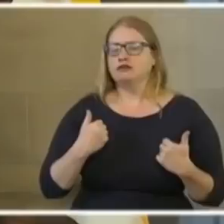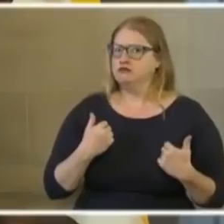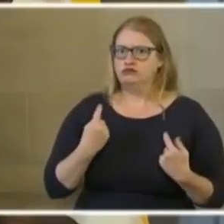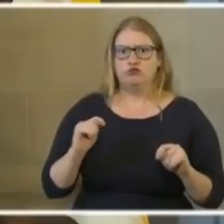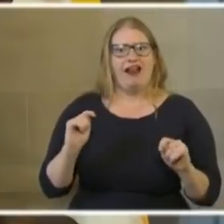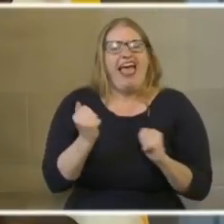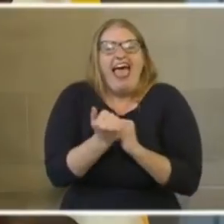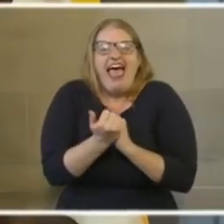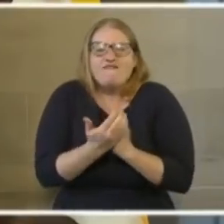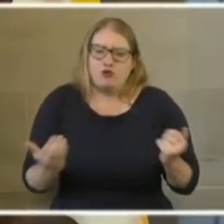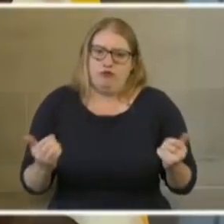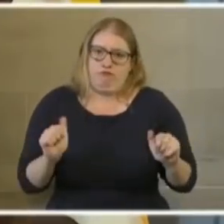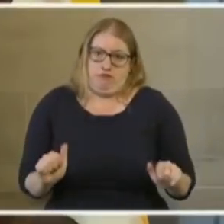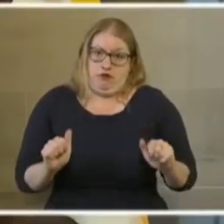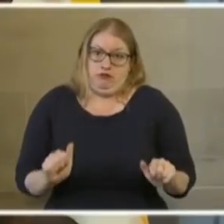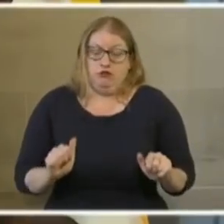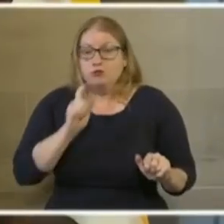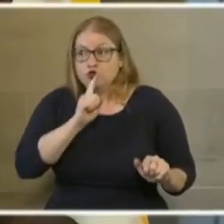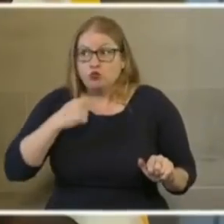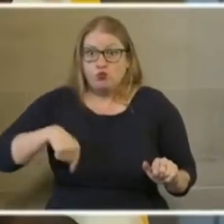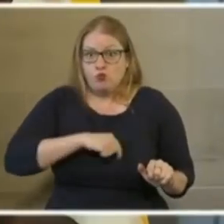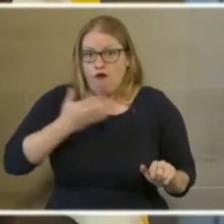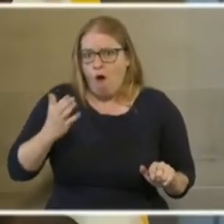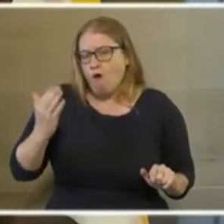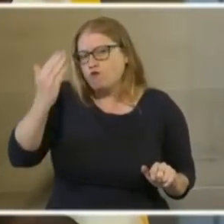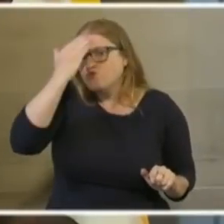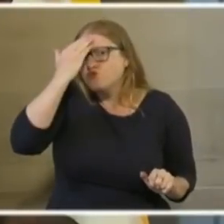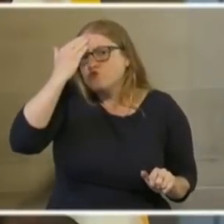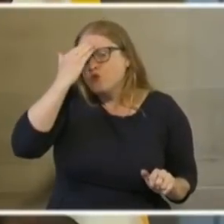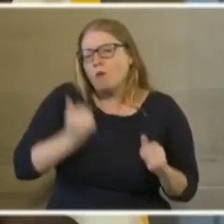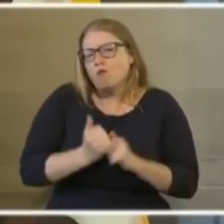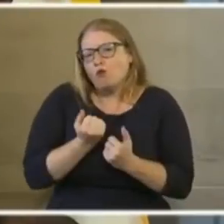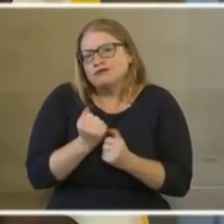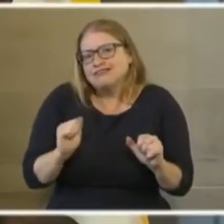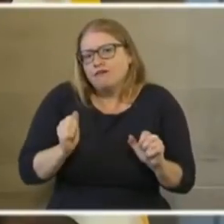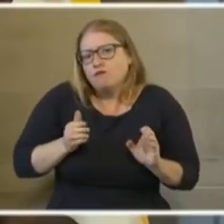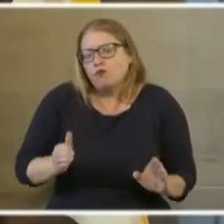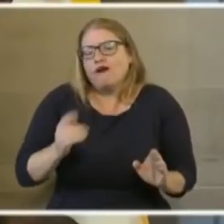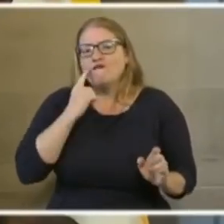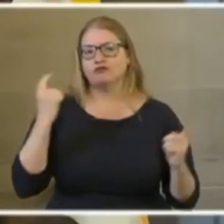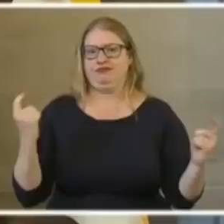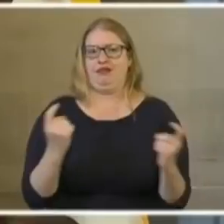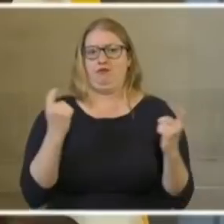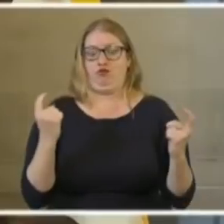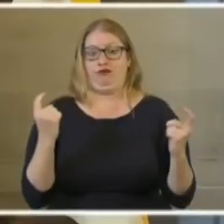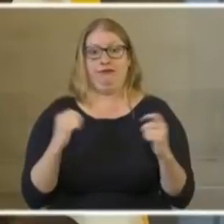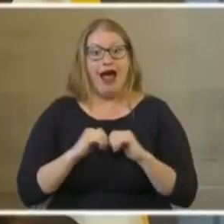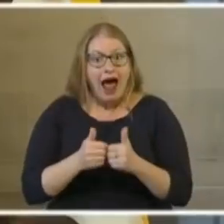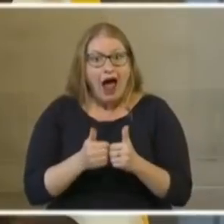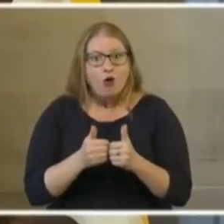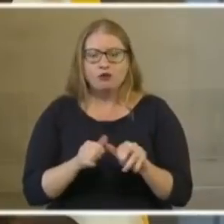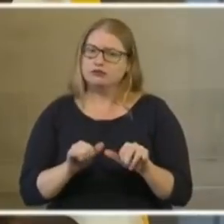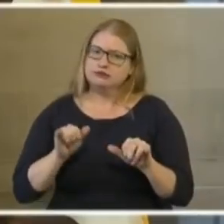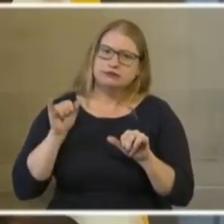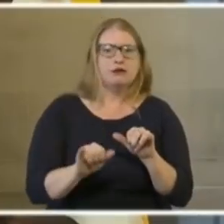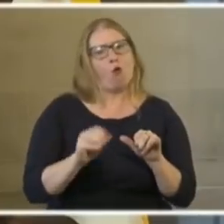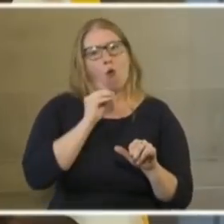ASTOUNDING 130,000 DEATHS. LEADING UP TO THE HOLIDAY WEEKEND, WE DID EVERYTHING WE COULD TO MAKE SURE THAT WE ALL